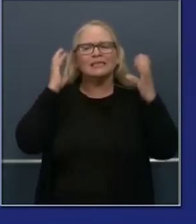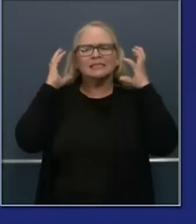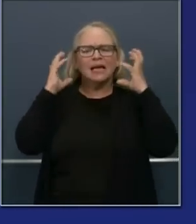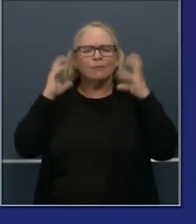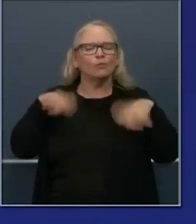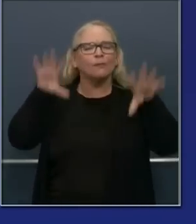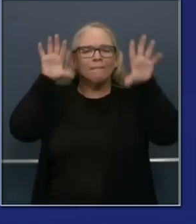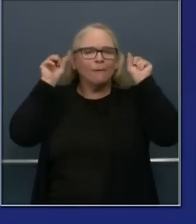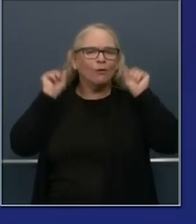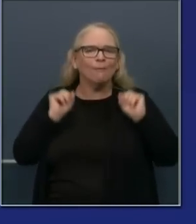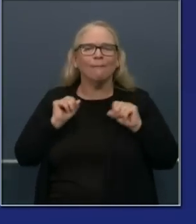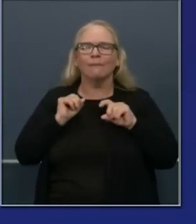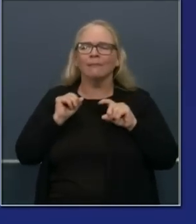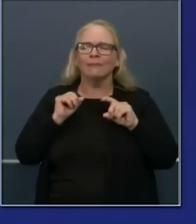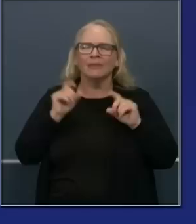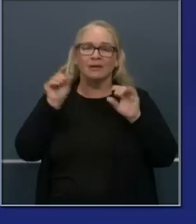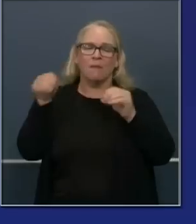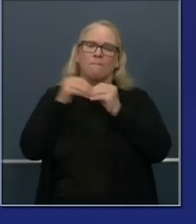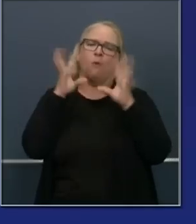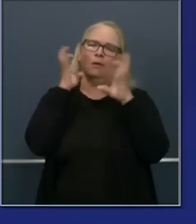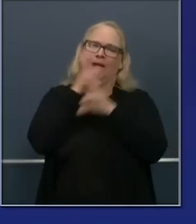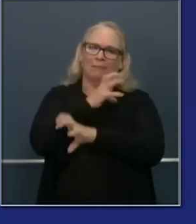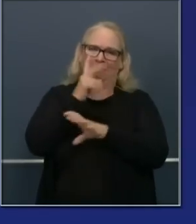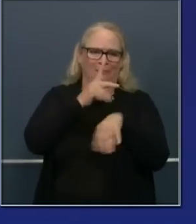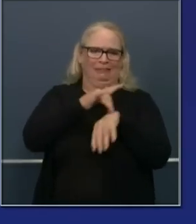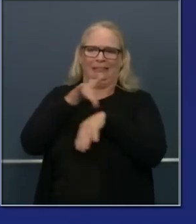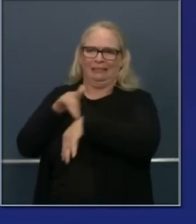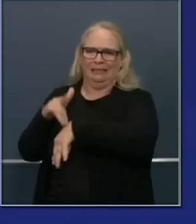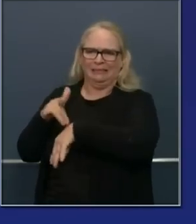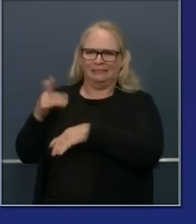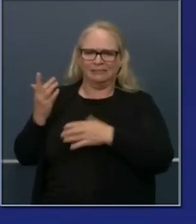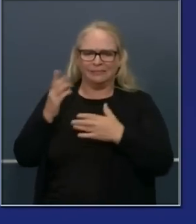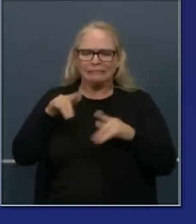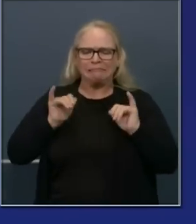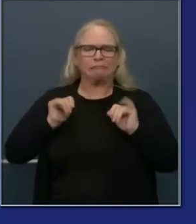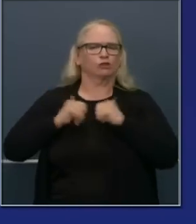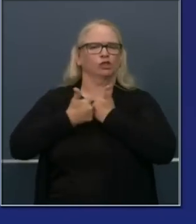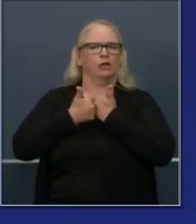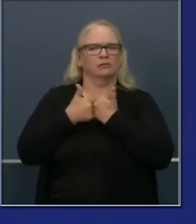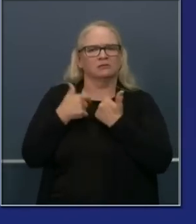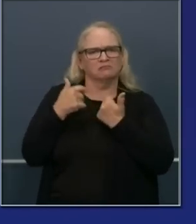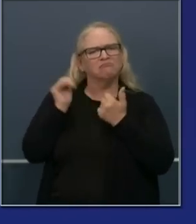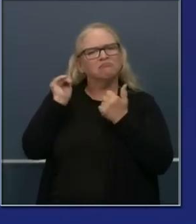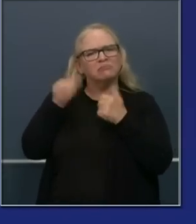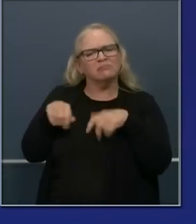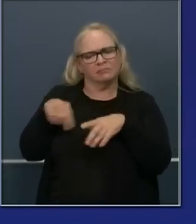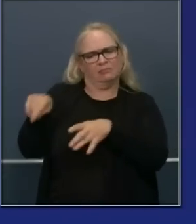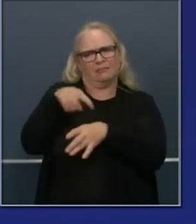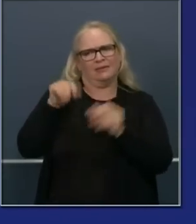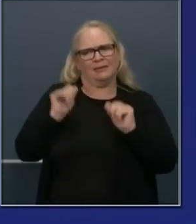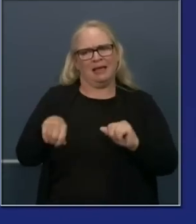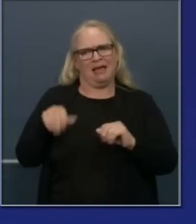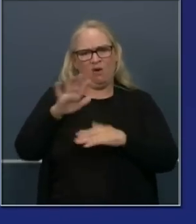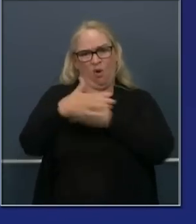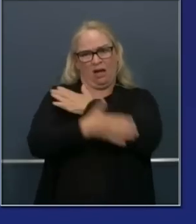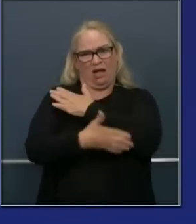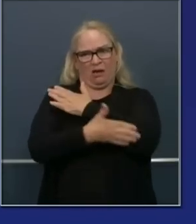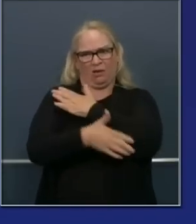TURNS OUT WE'VE GOT TO GET INTO TOO MANY DETAILS AND ISSUES OF CHEMICALS AND SHAMPOOS AND PERMS WAS MORE COMPLICATED THAN